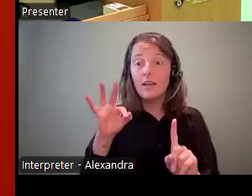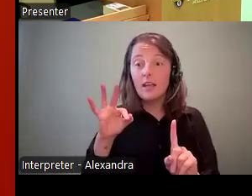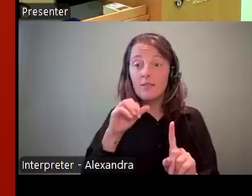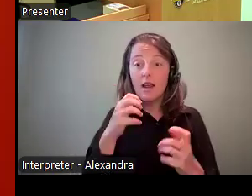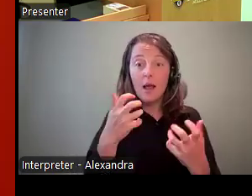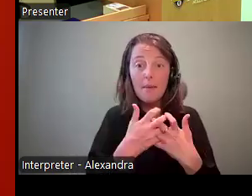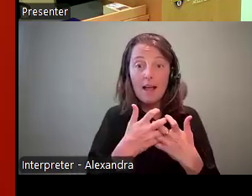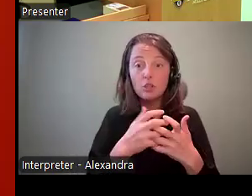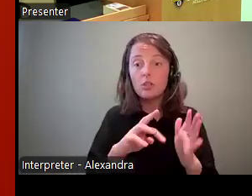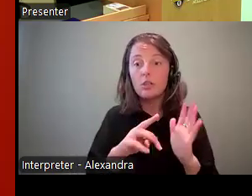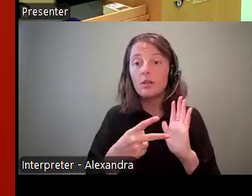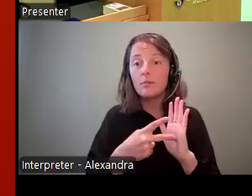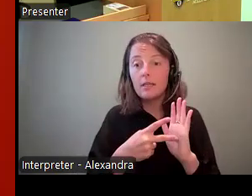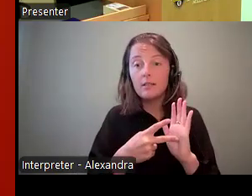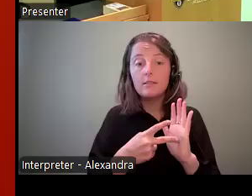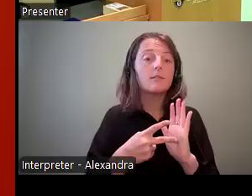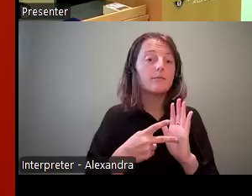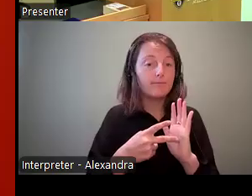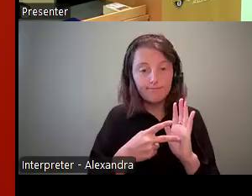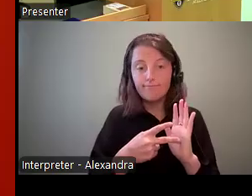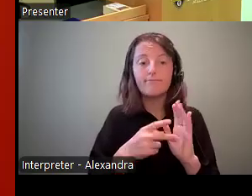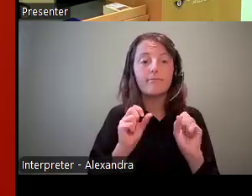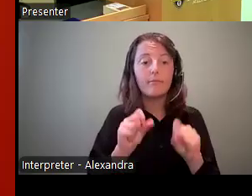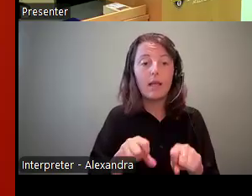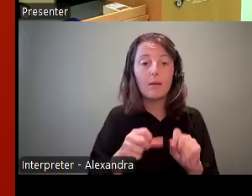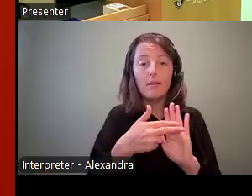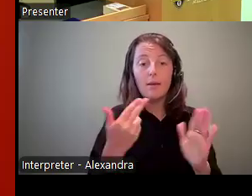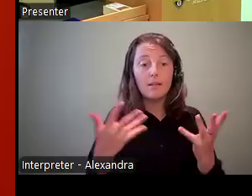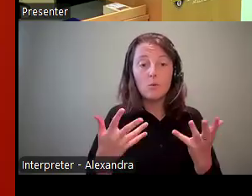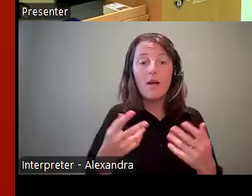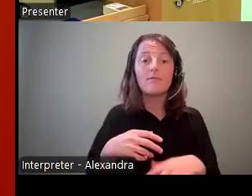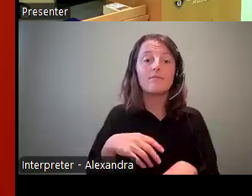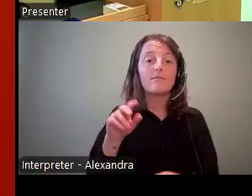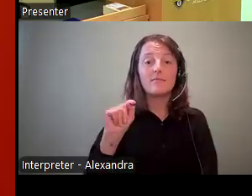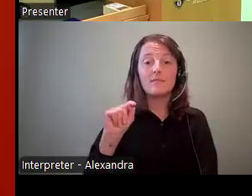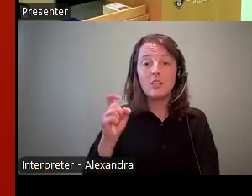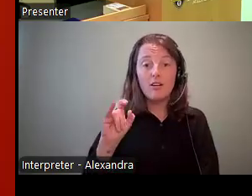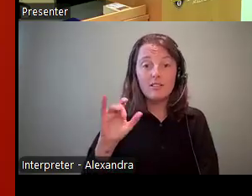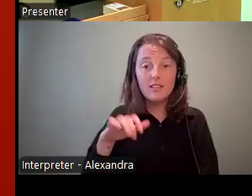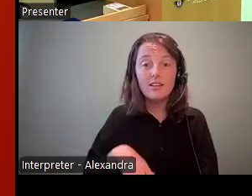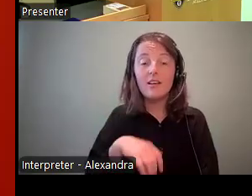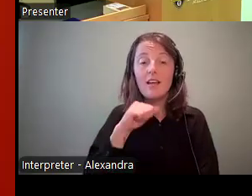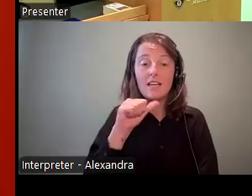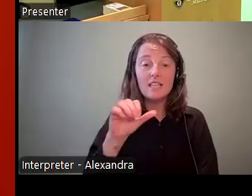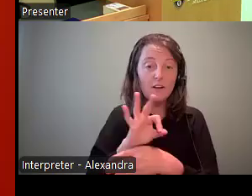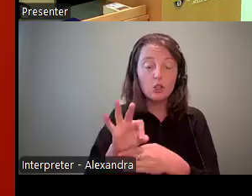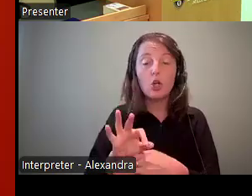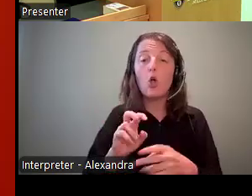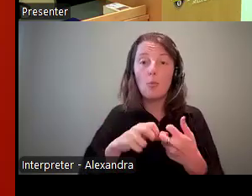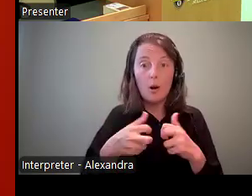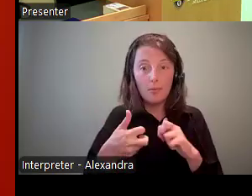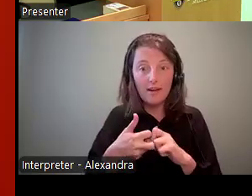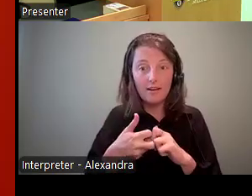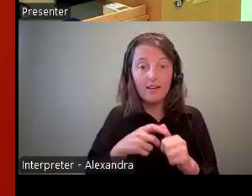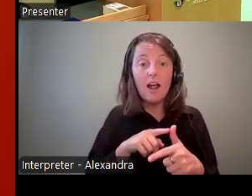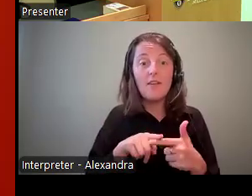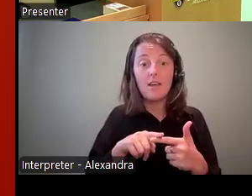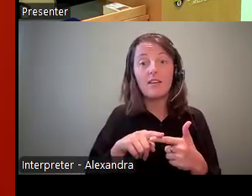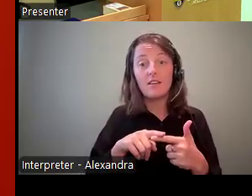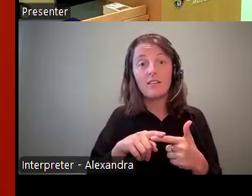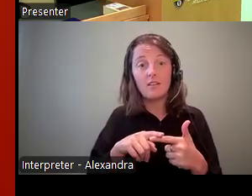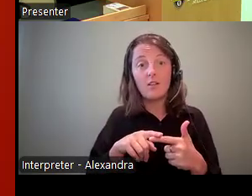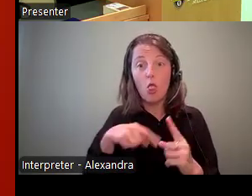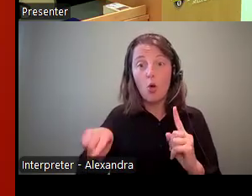dysfunctional, problematic and the strengths of those communities then become overlooked.